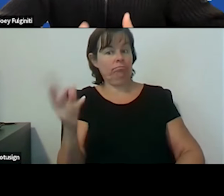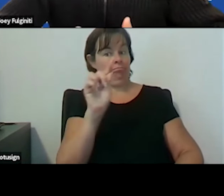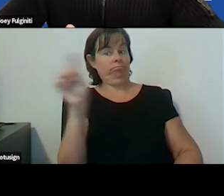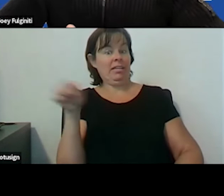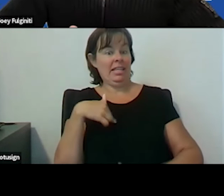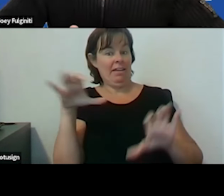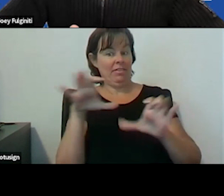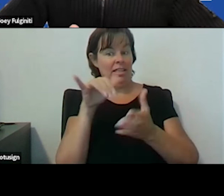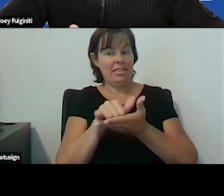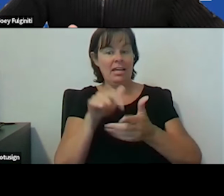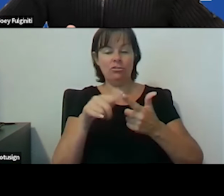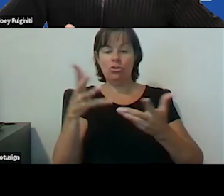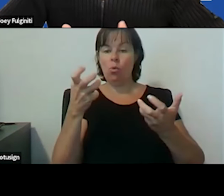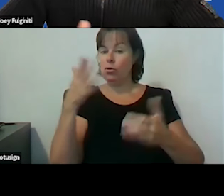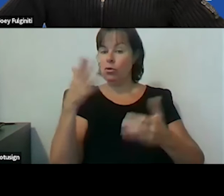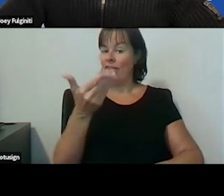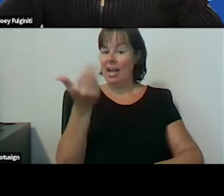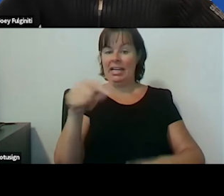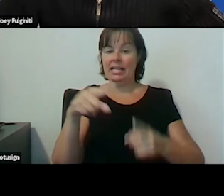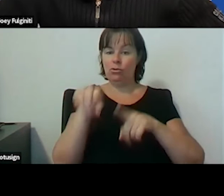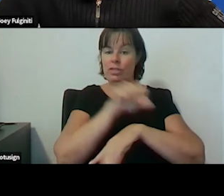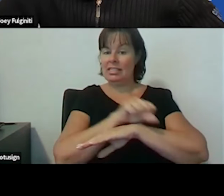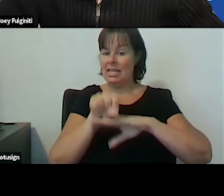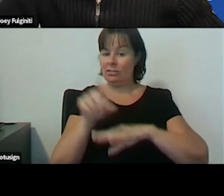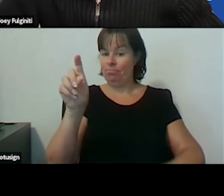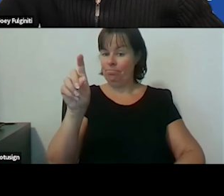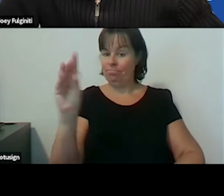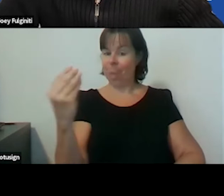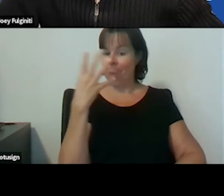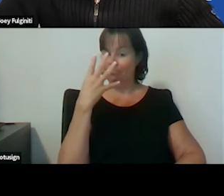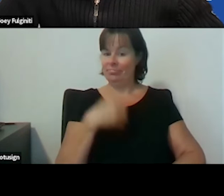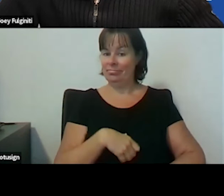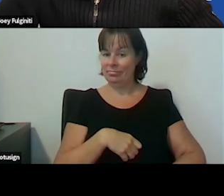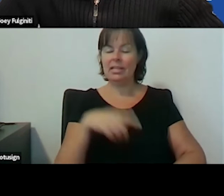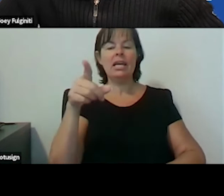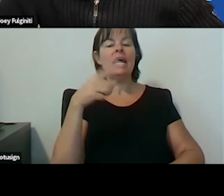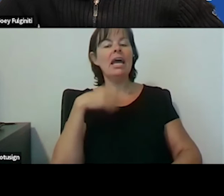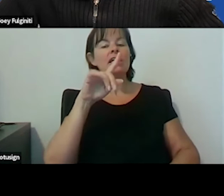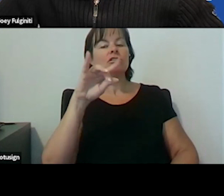to invite any to the stage I mean if if anyone has an experience they'd like to tell us yes